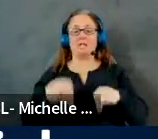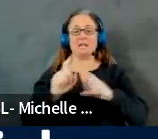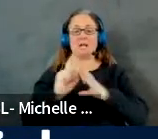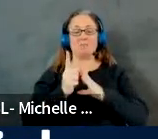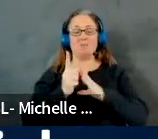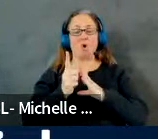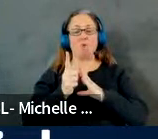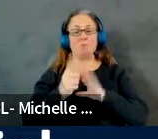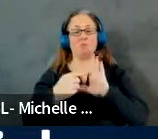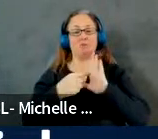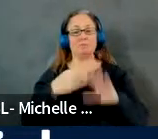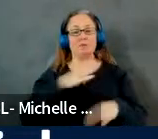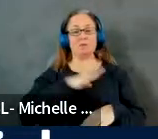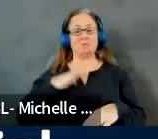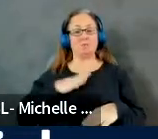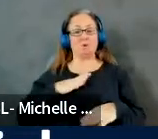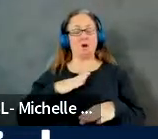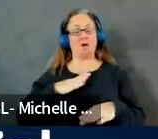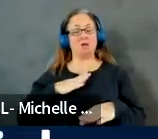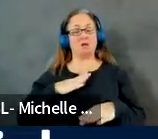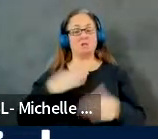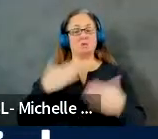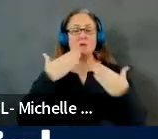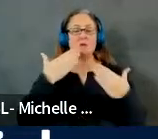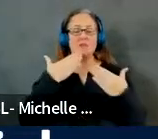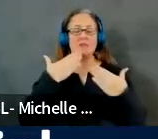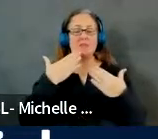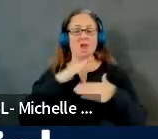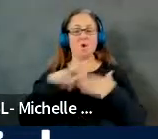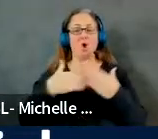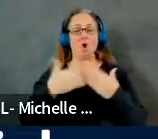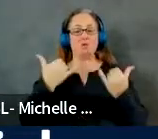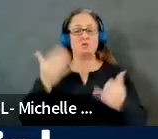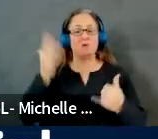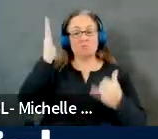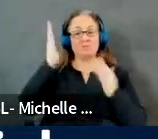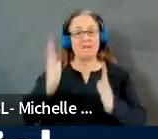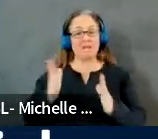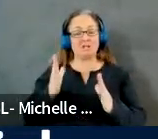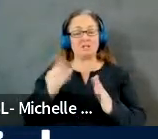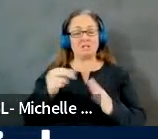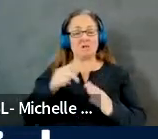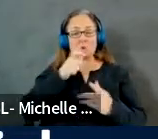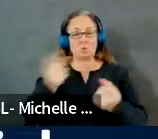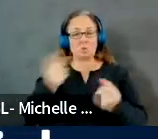the board to additionally thank all of today's presenters and those in attendance for being with